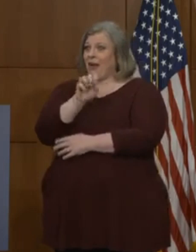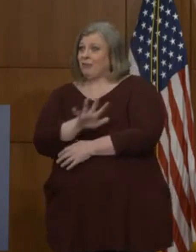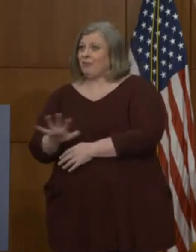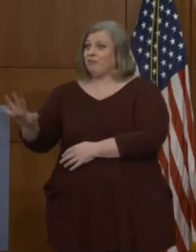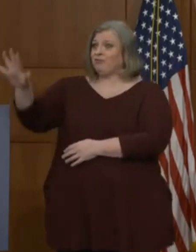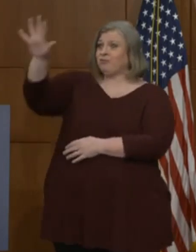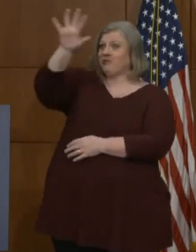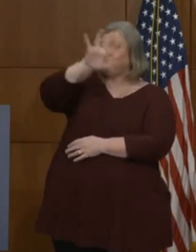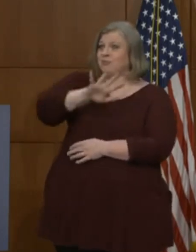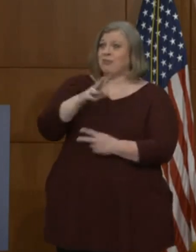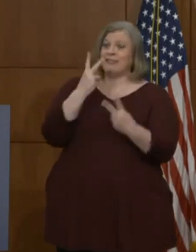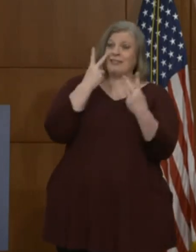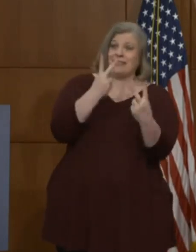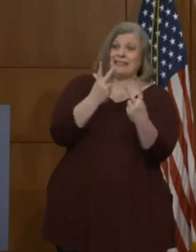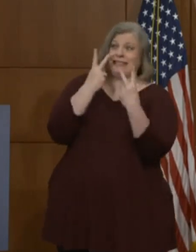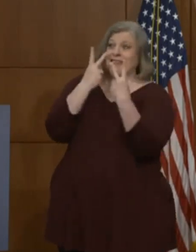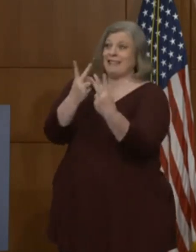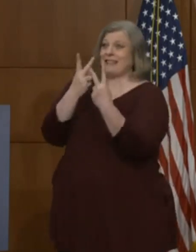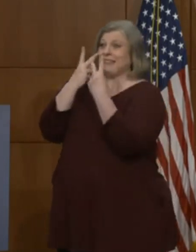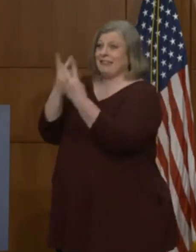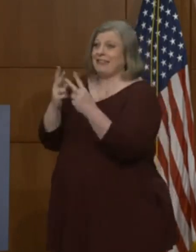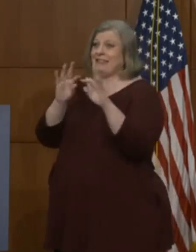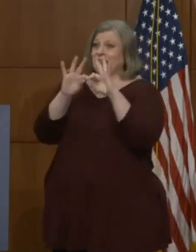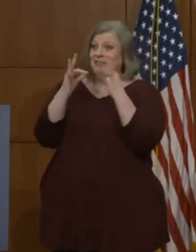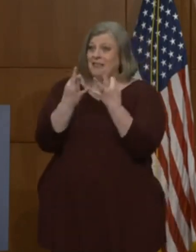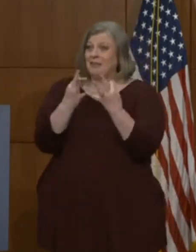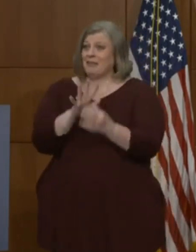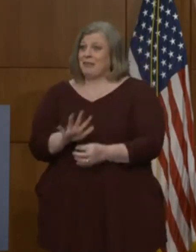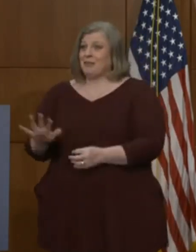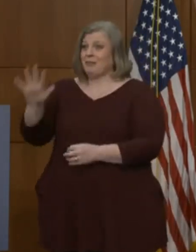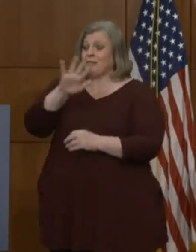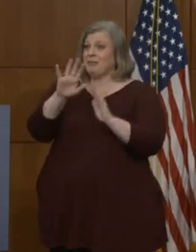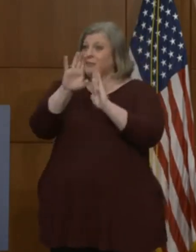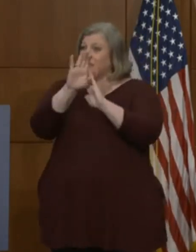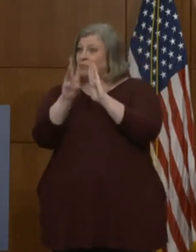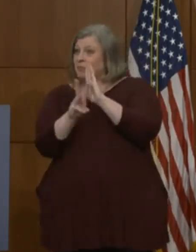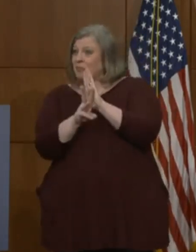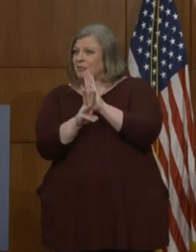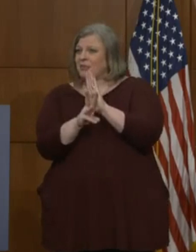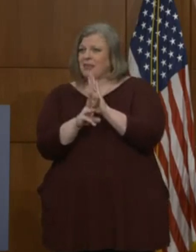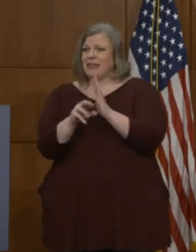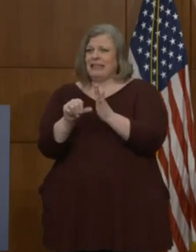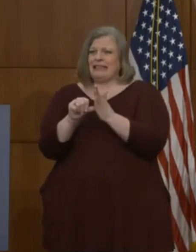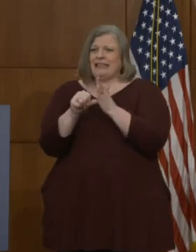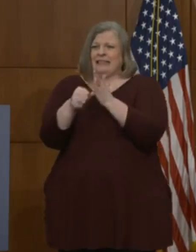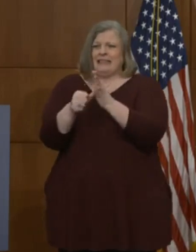THOUSAND MILES VISITING EARLY CHILDHOOD EDUCATORS AND CHILDHOOD EDUCATORS AND FAMILIES ACROSS THE FAMILIES ACROSS THE COMMONWEALTH TO HIGHLIGHT THE COMMONWEALTH TO HIGHLIGHT THE CRITICAL IMPORTANCE OF THOSE